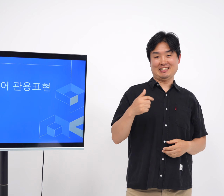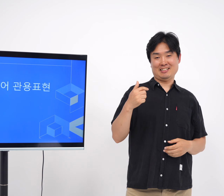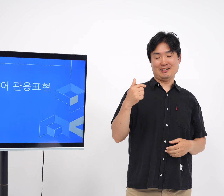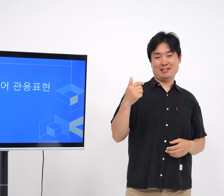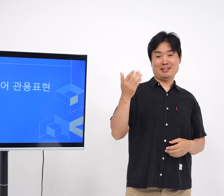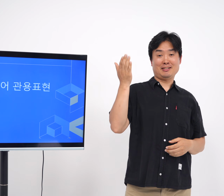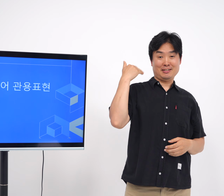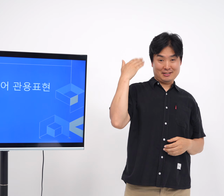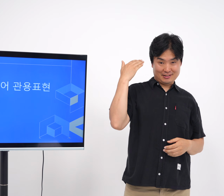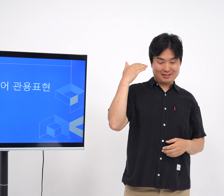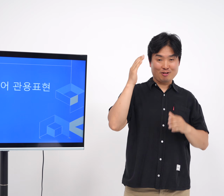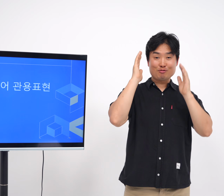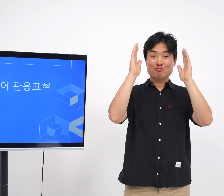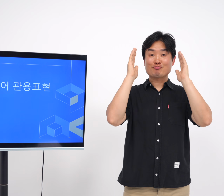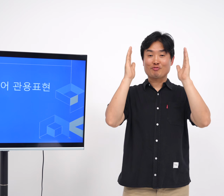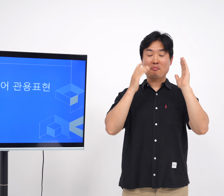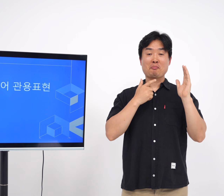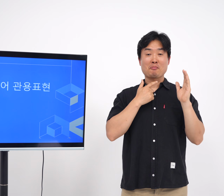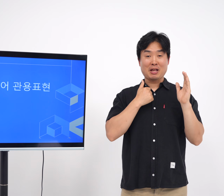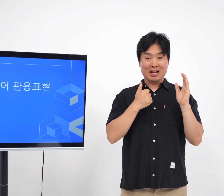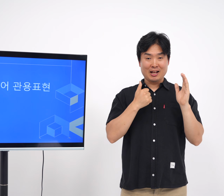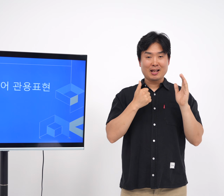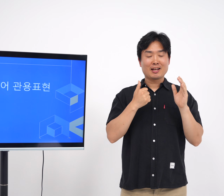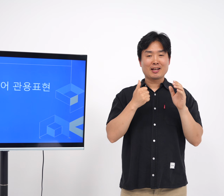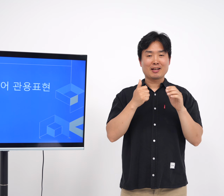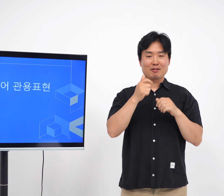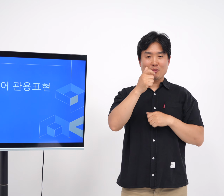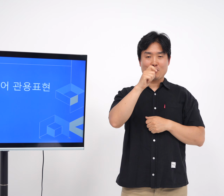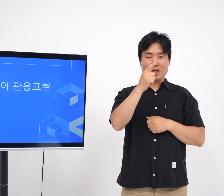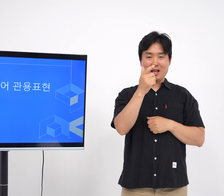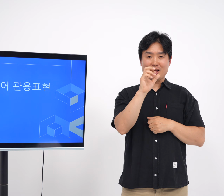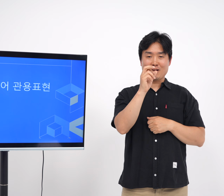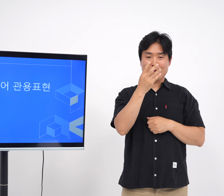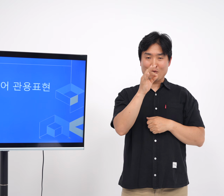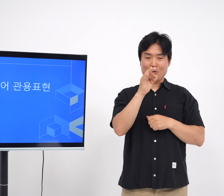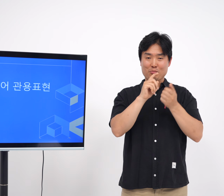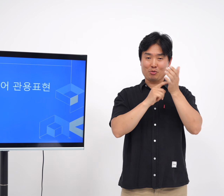Before that, I explained